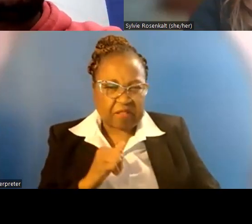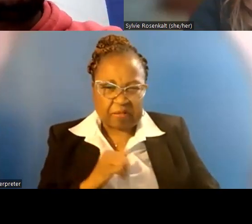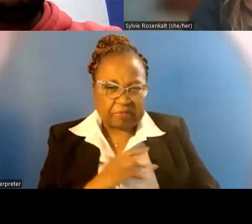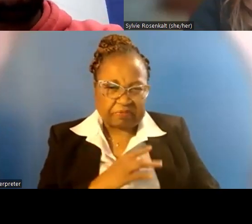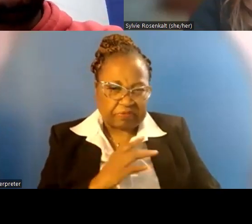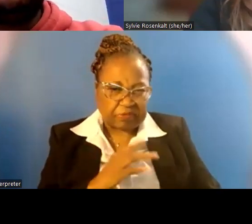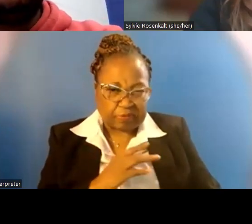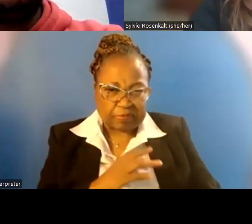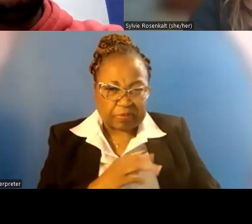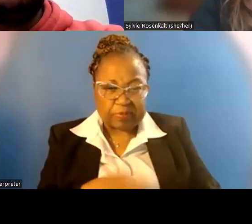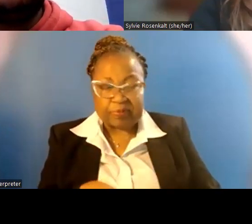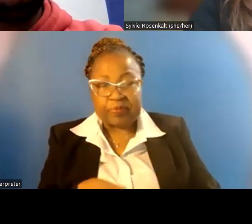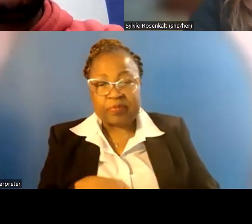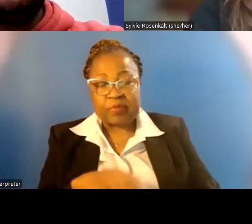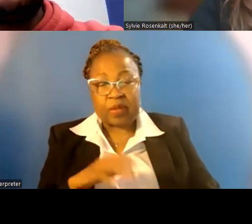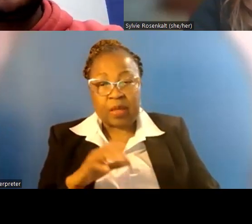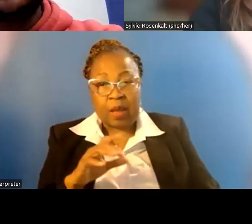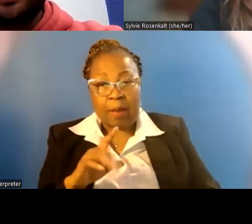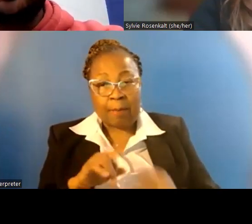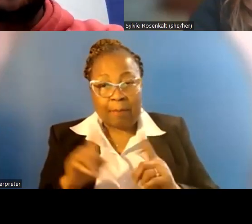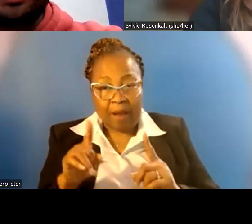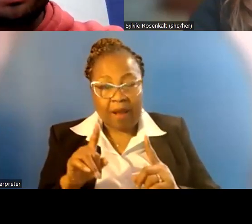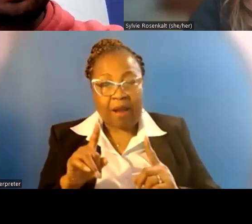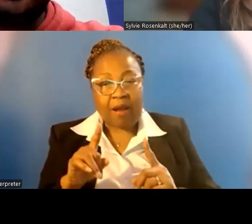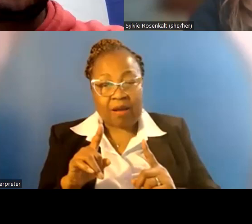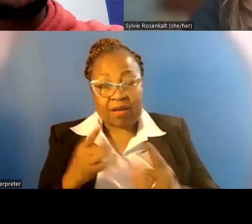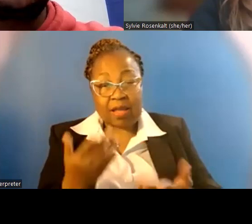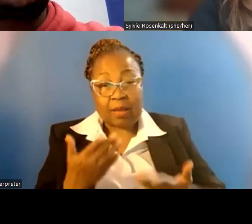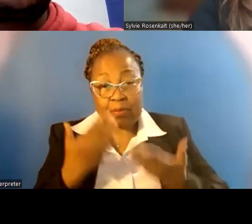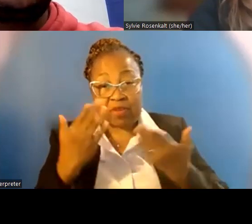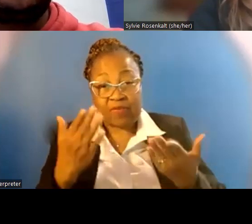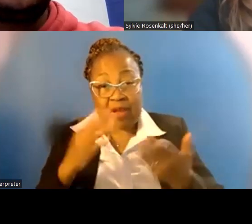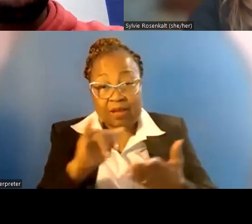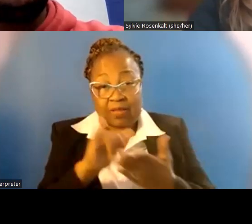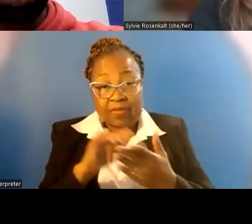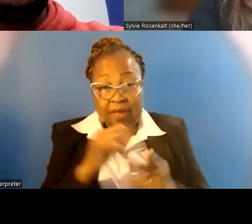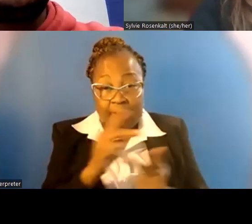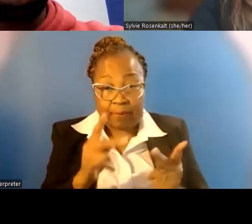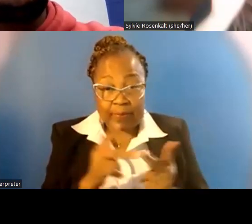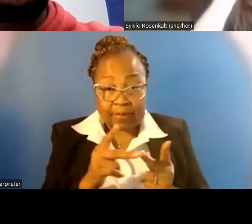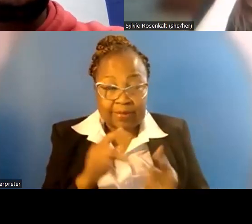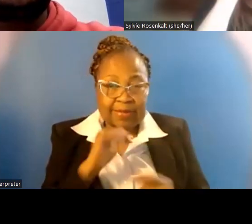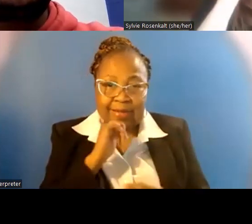but it definitely provided that space not just for autistic people